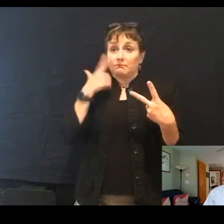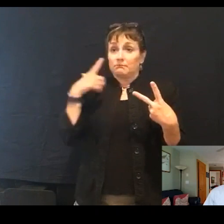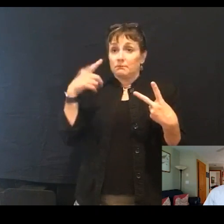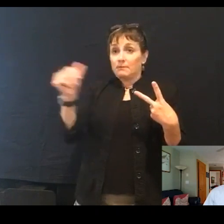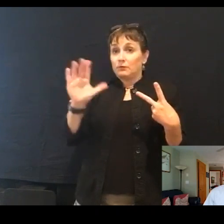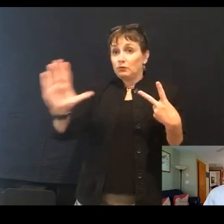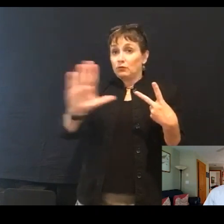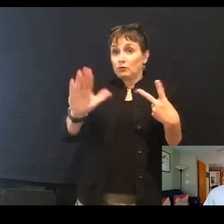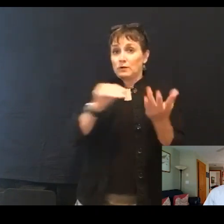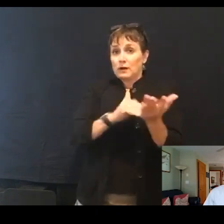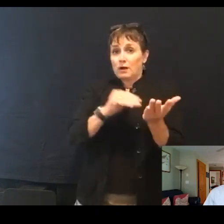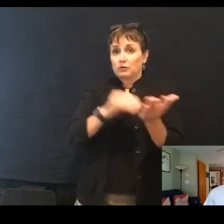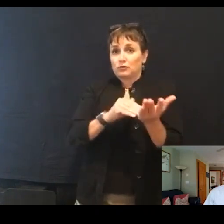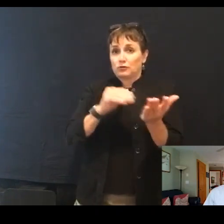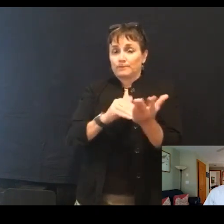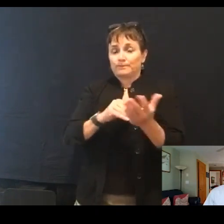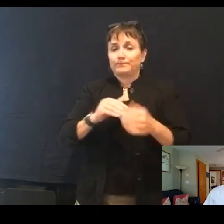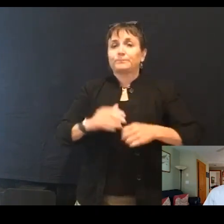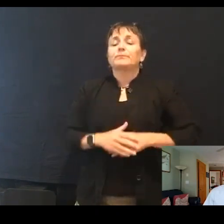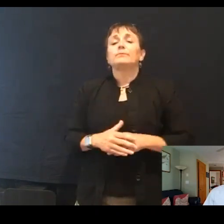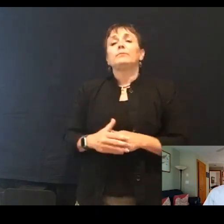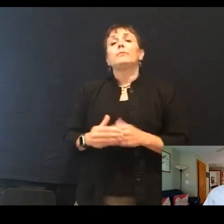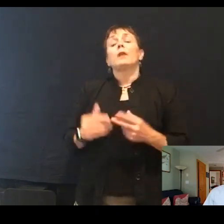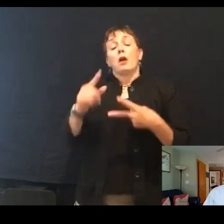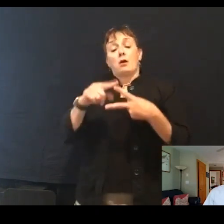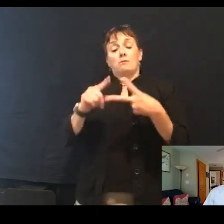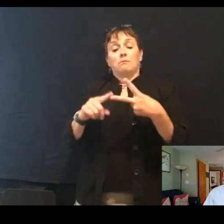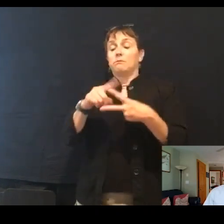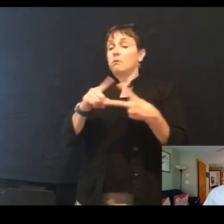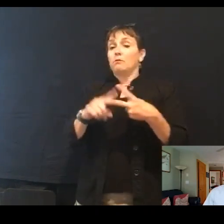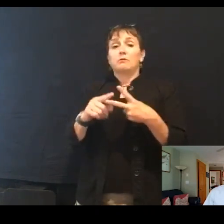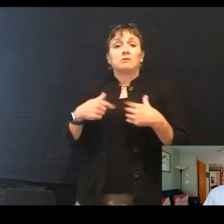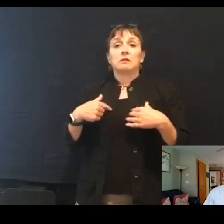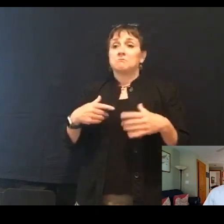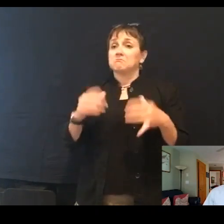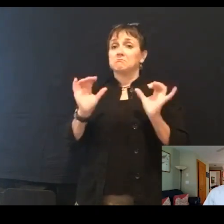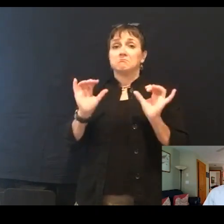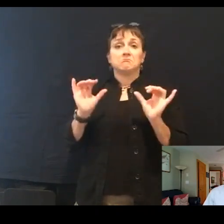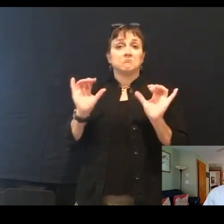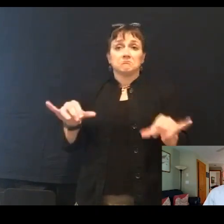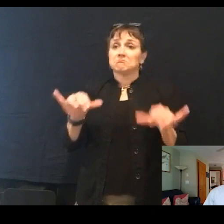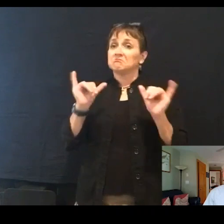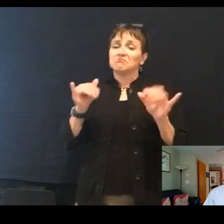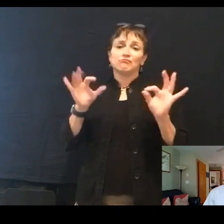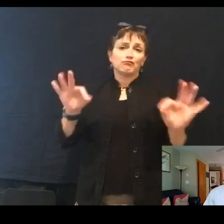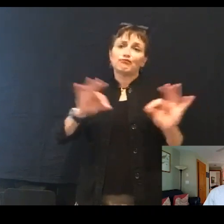they're going to choose. Both of them provide the same high quality,